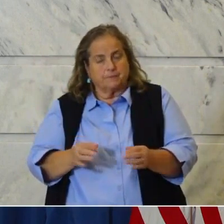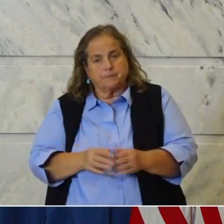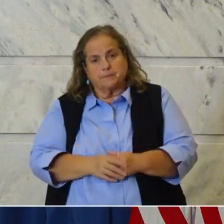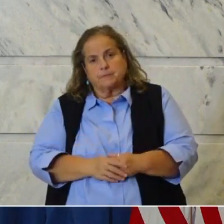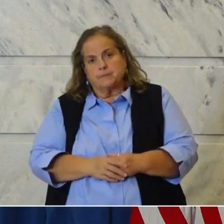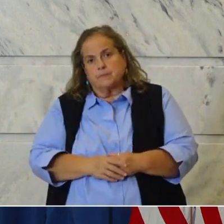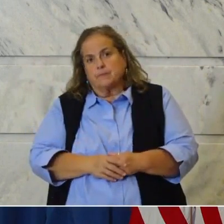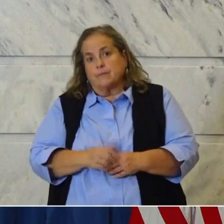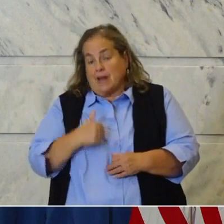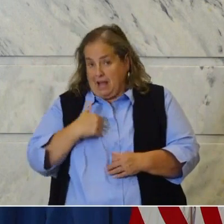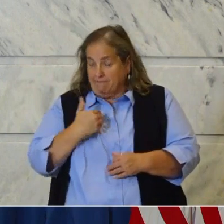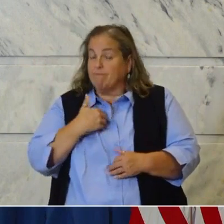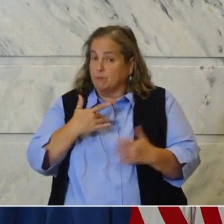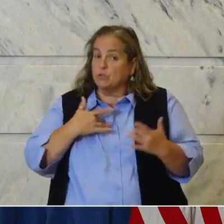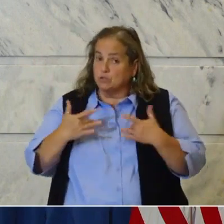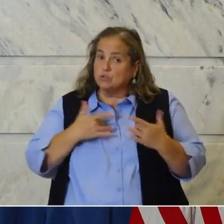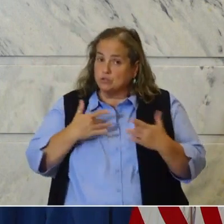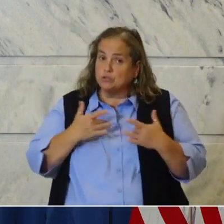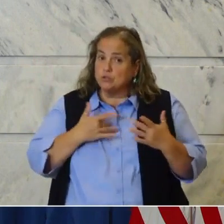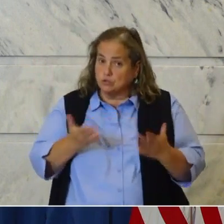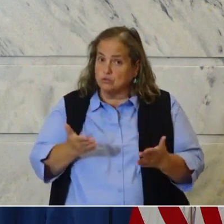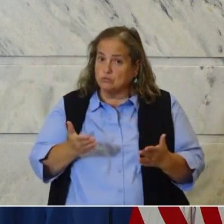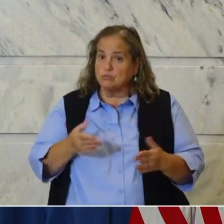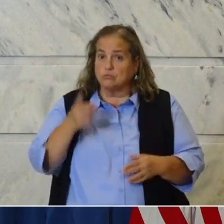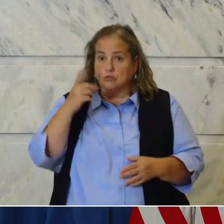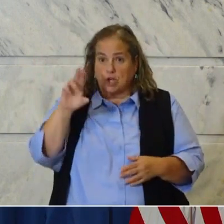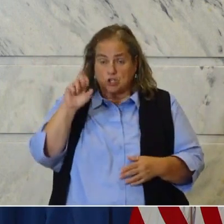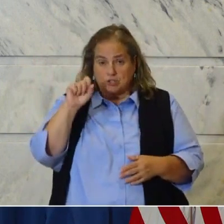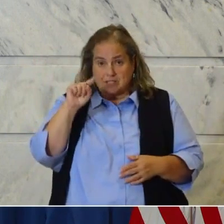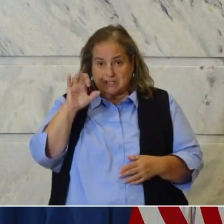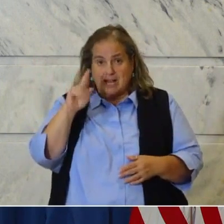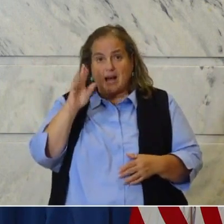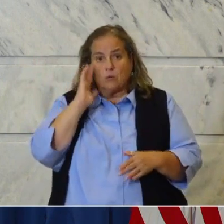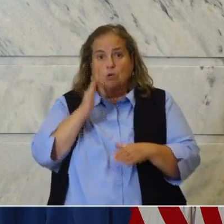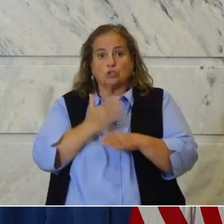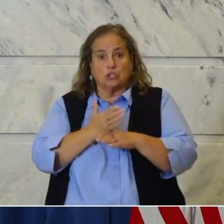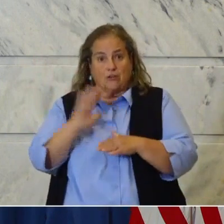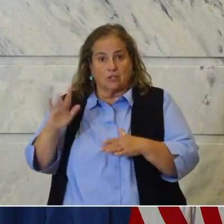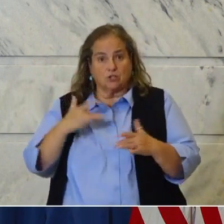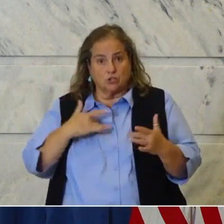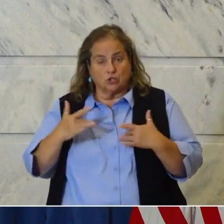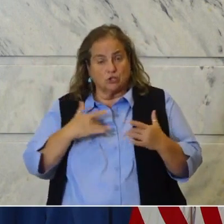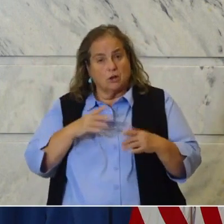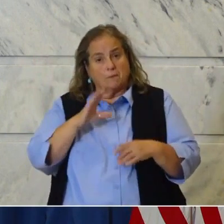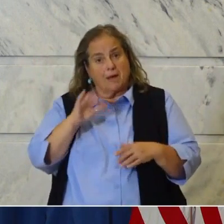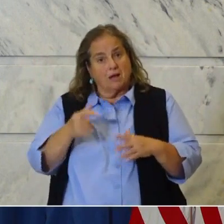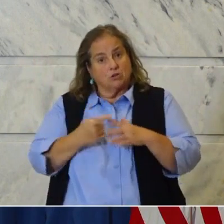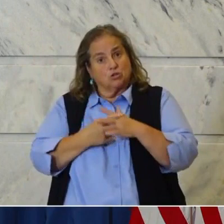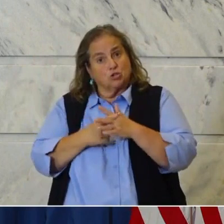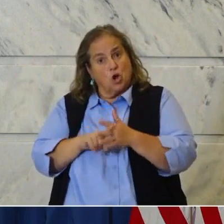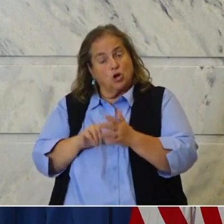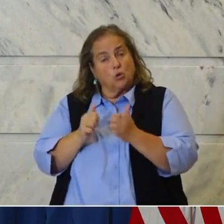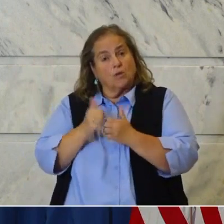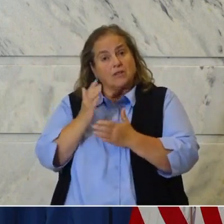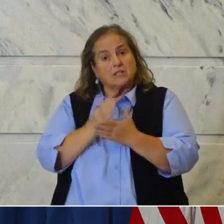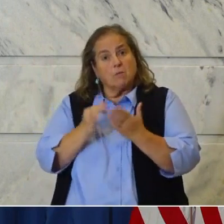I have concerns. And I think Dr Stack will share Hiss that by starting with some of the most high contact sports